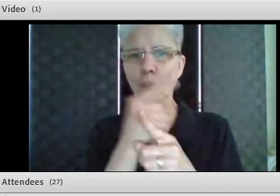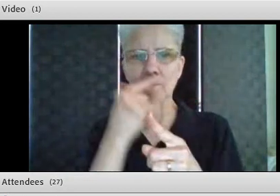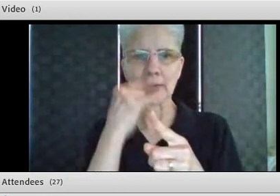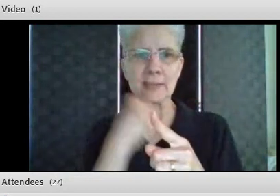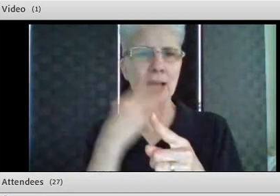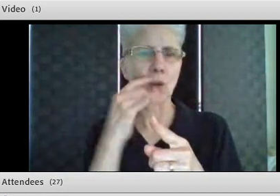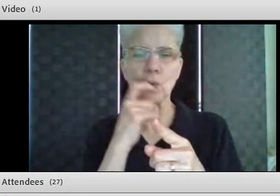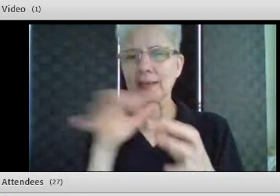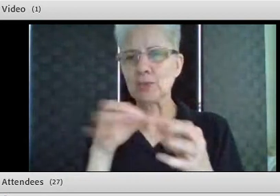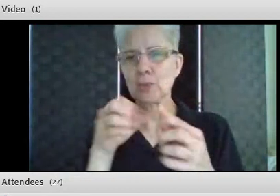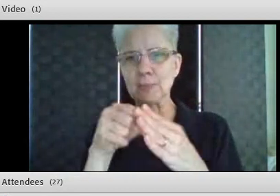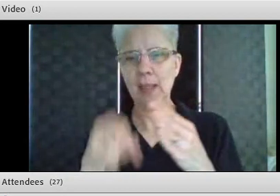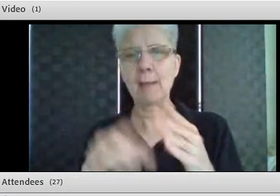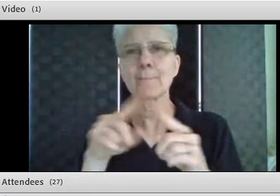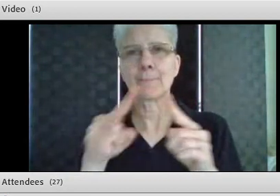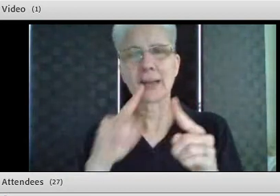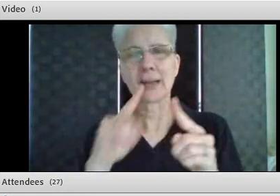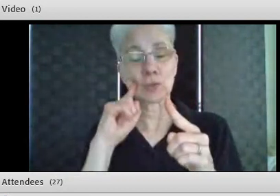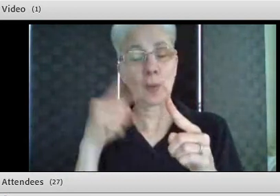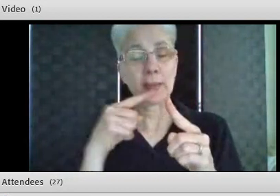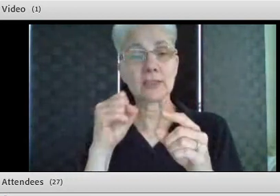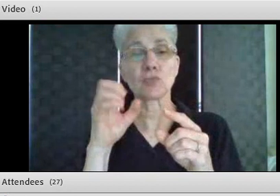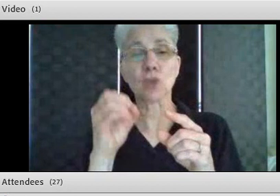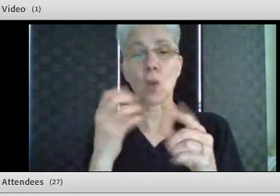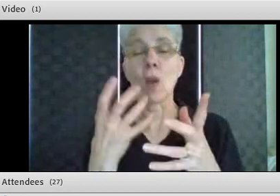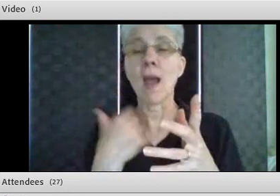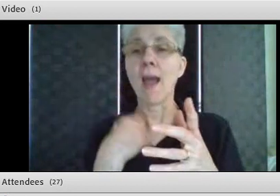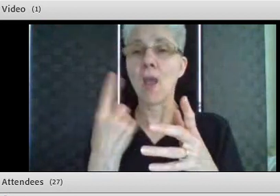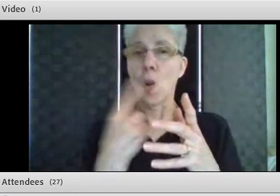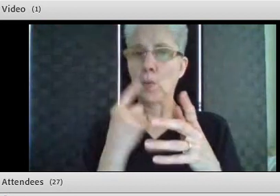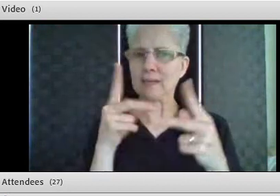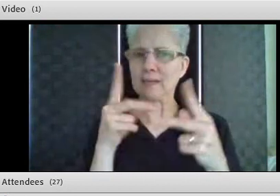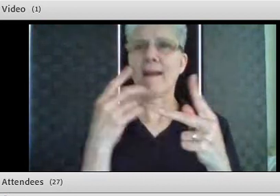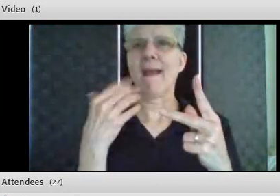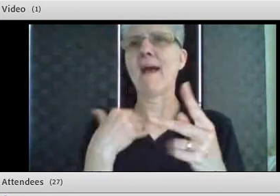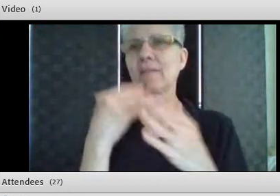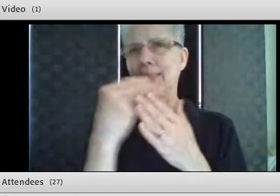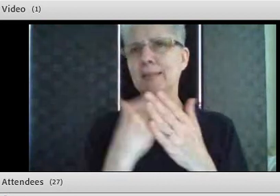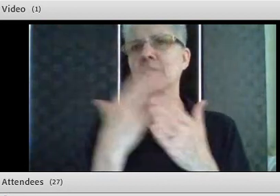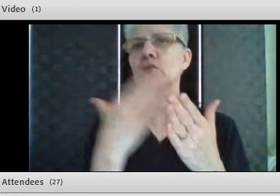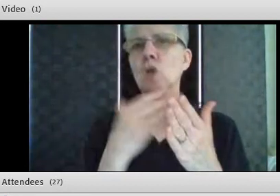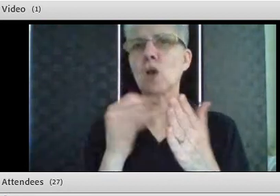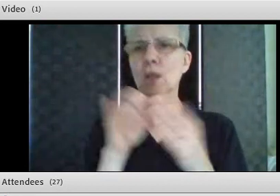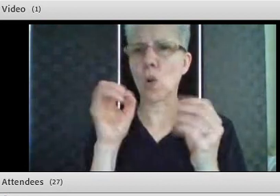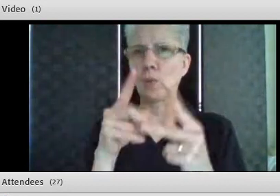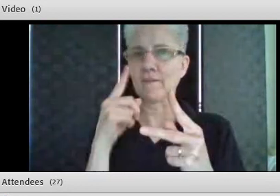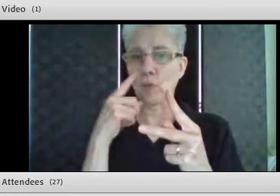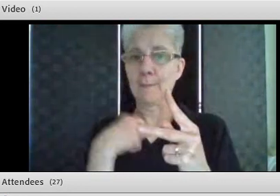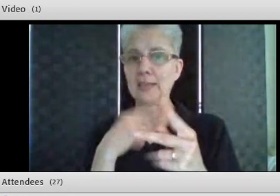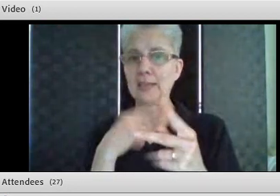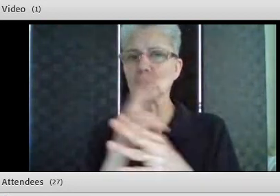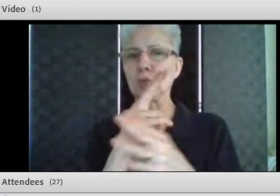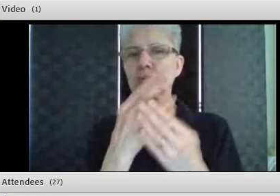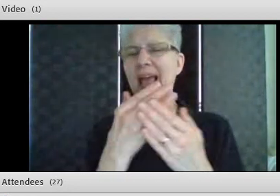to something before you play a song." The amount of stuff that's not appropriate for kids, I know I don't need to go on about it, but it's crazy,